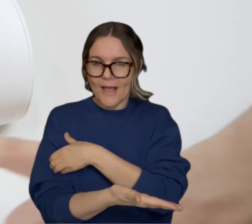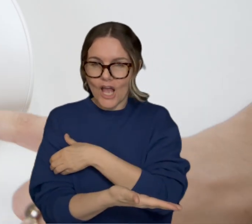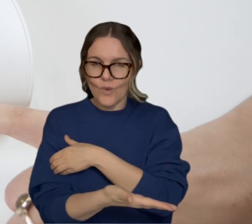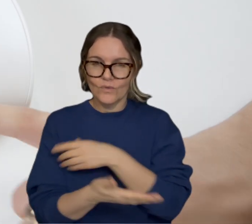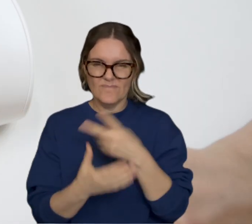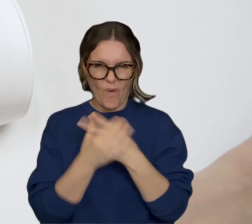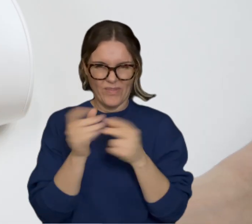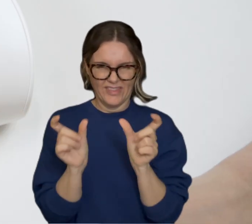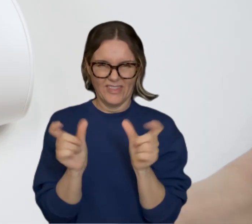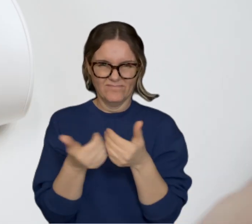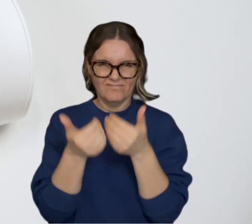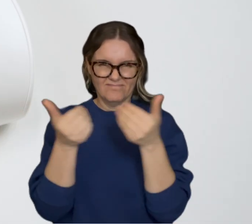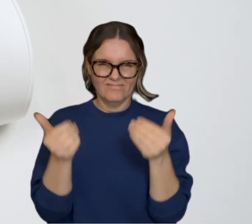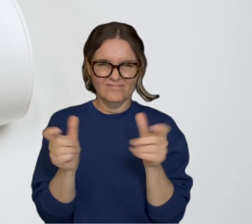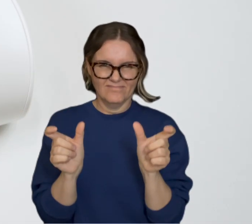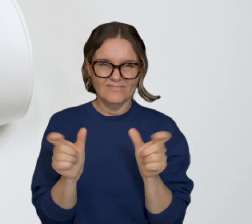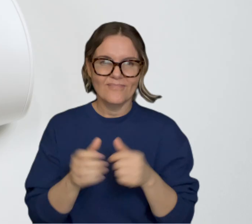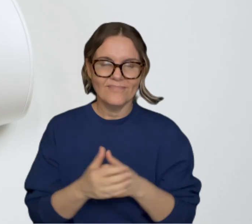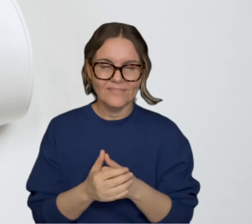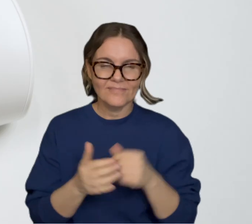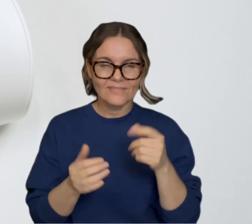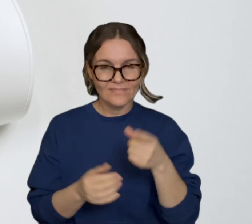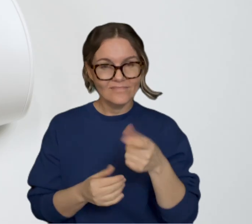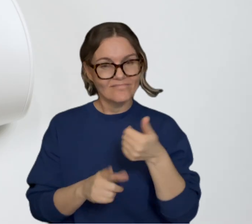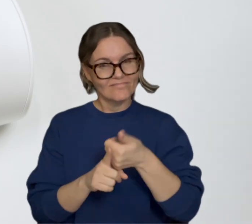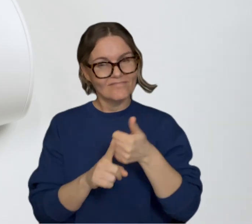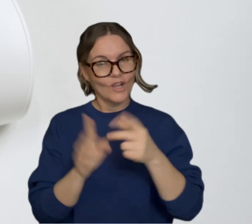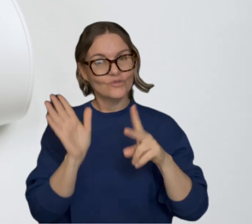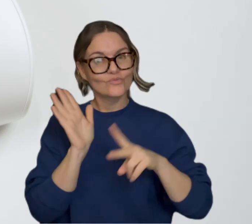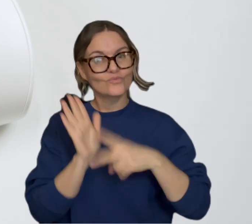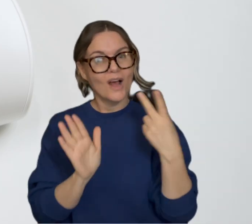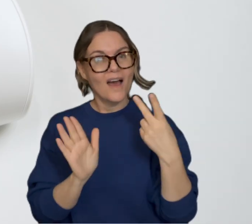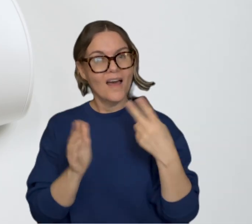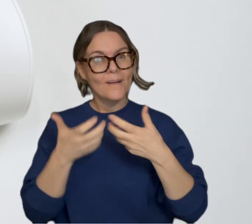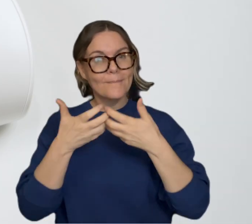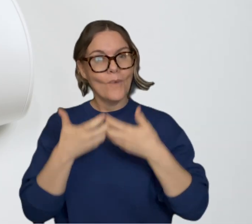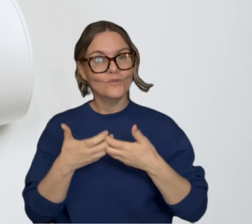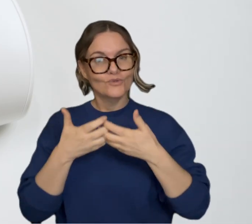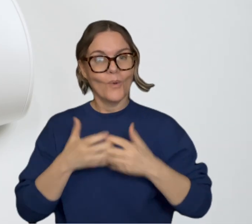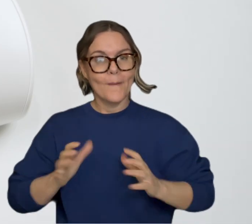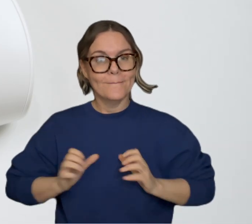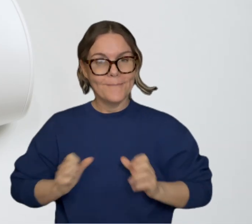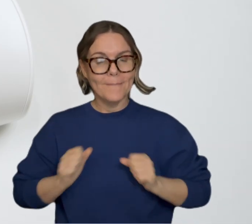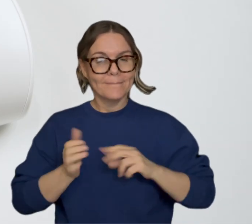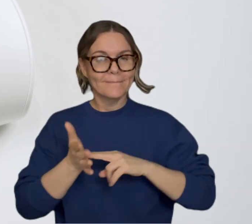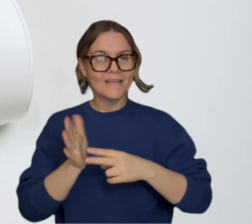button on both sides and that's because as a dual motor pump you can control each side independently